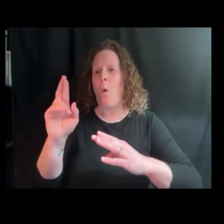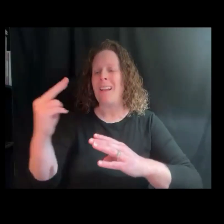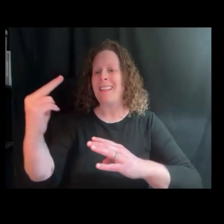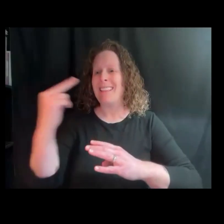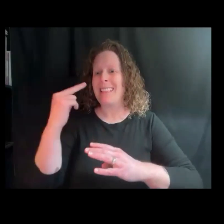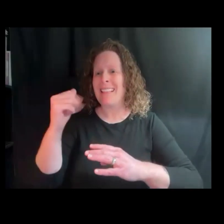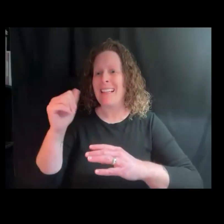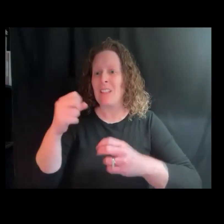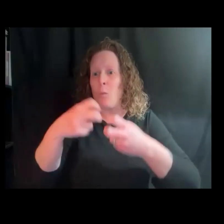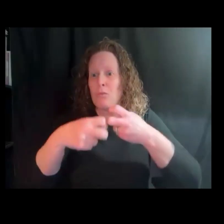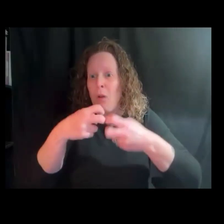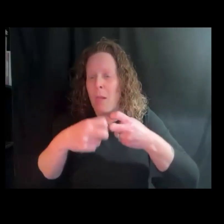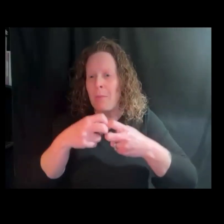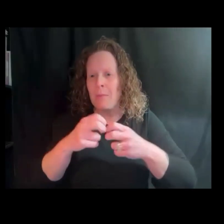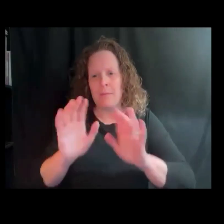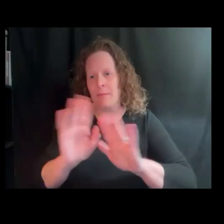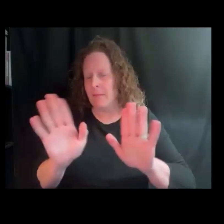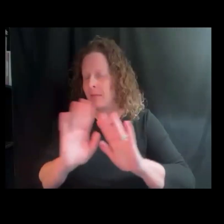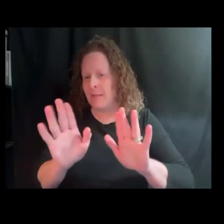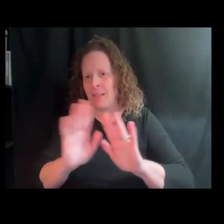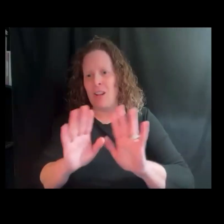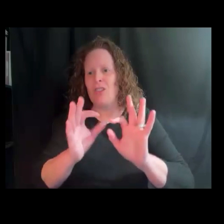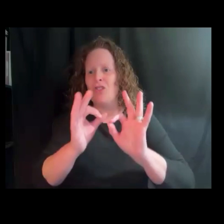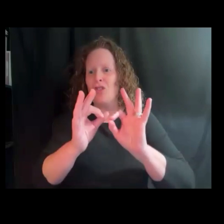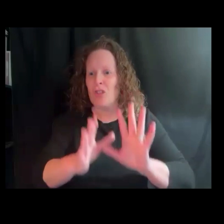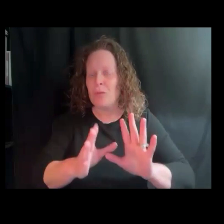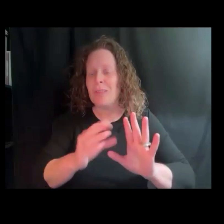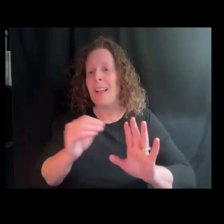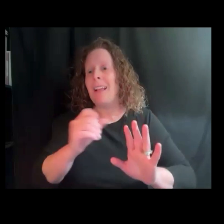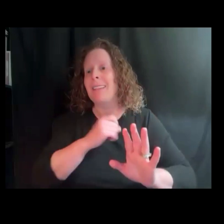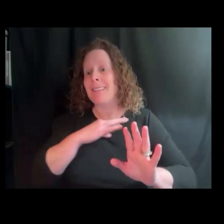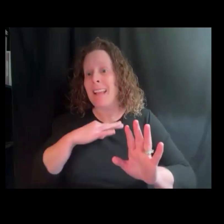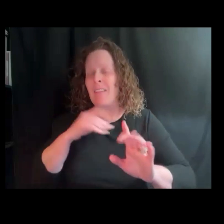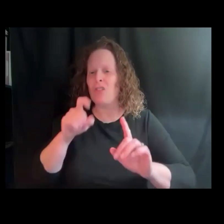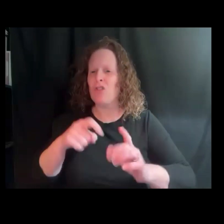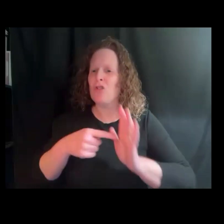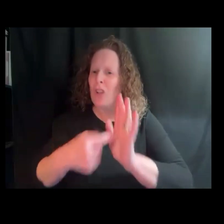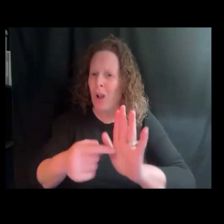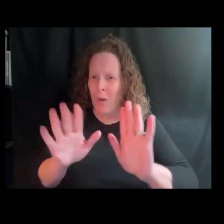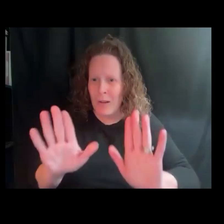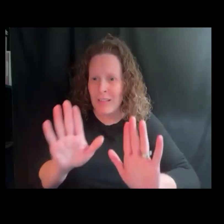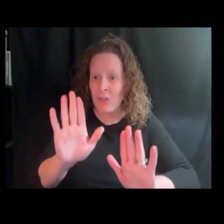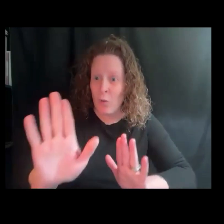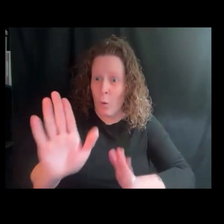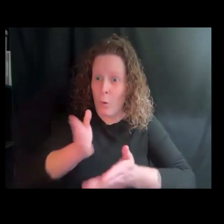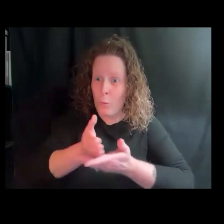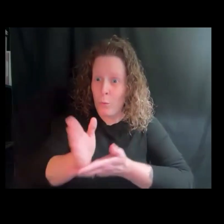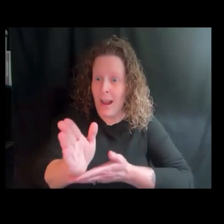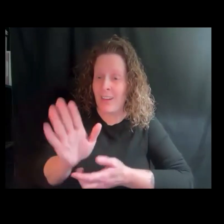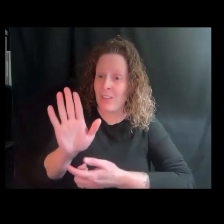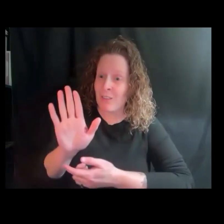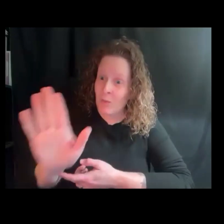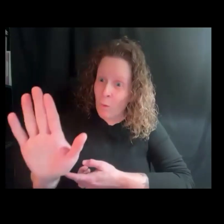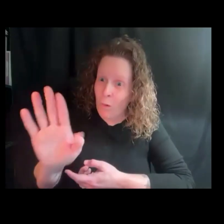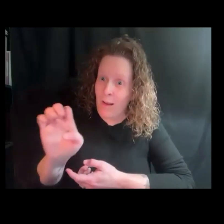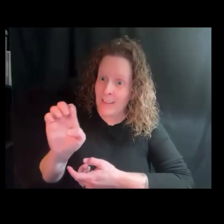of hearing students don't wanna be problematic. They don't wanna be seen as a problem. They don't wanna be noticed. But the interpreter's